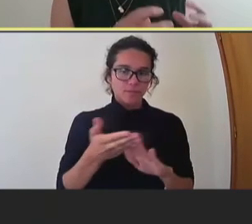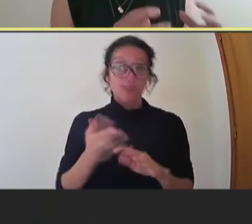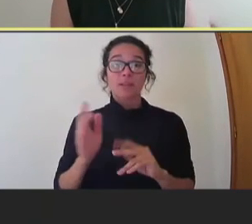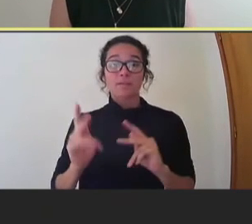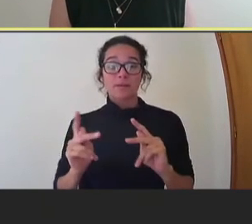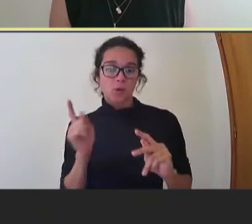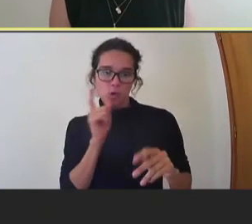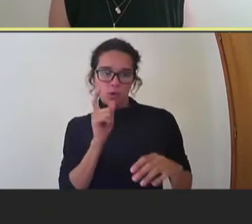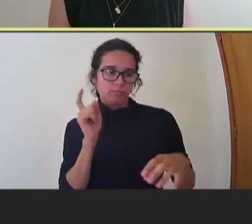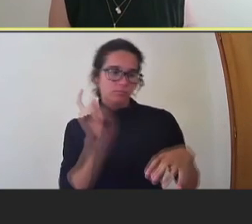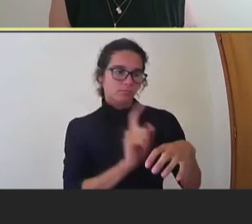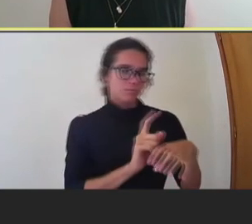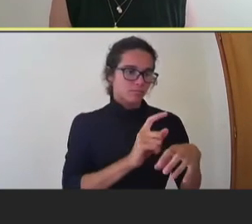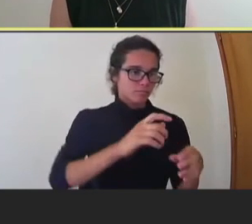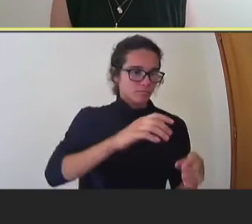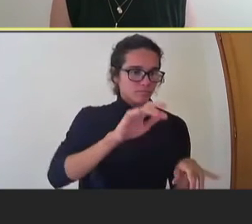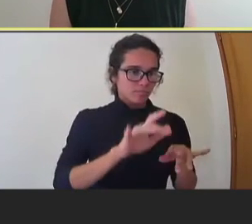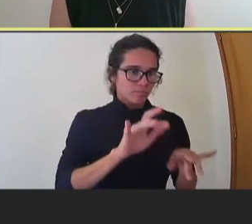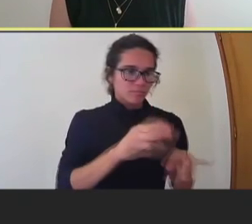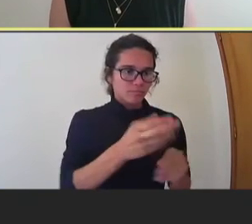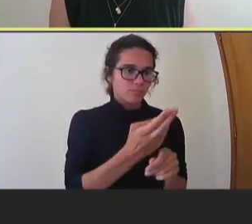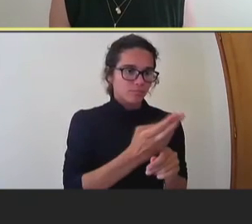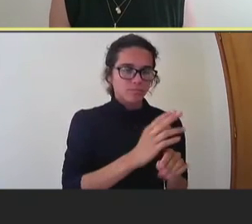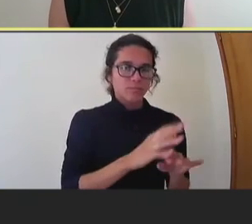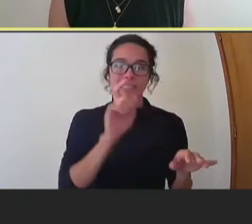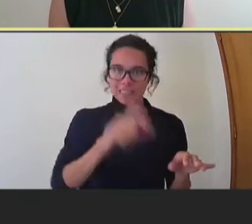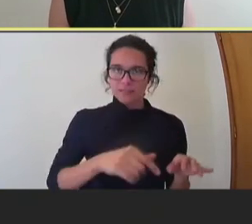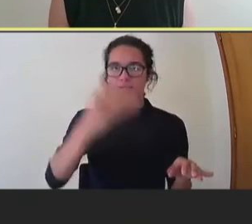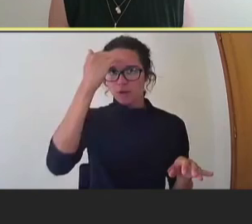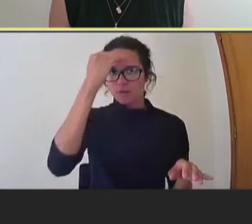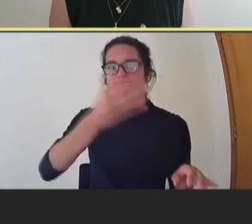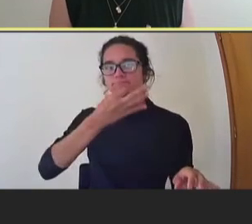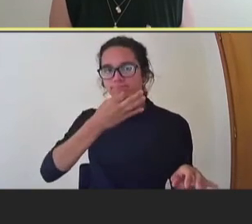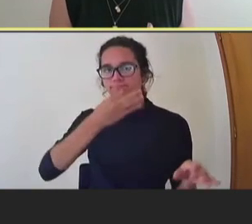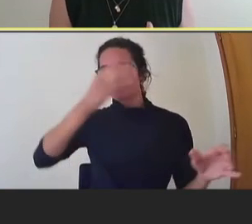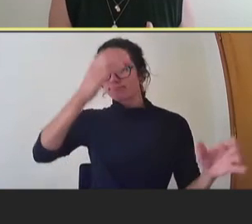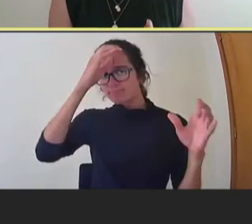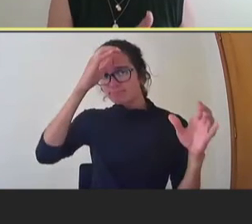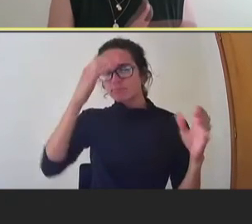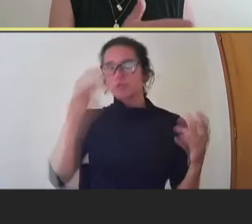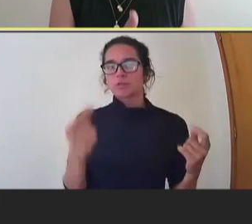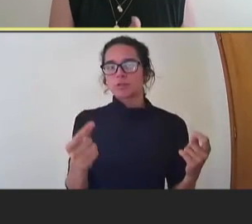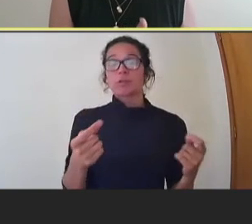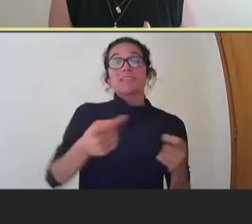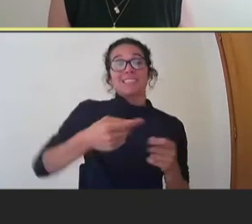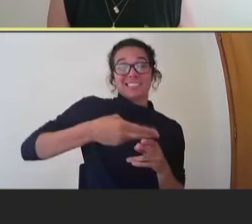because we're doing it on a seasonal basis, we have that machinery,